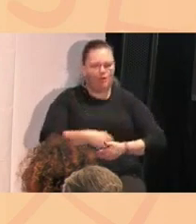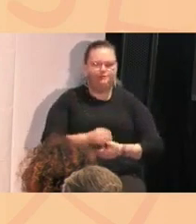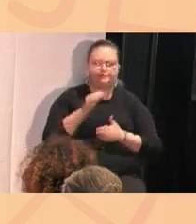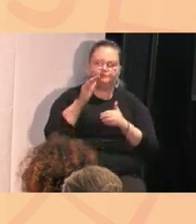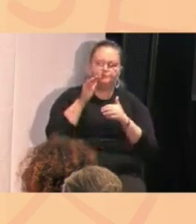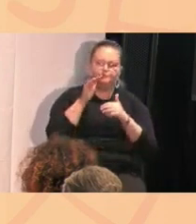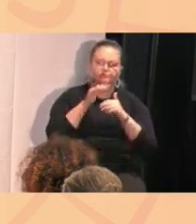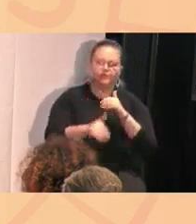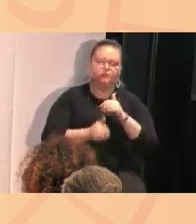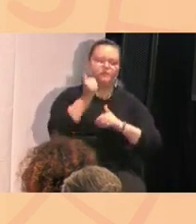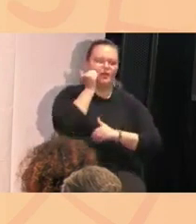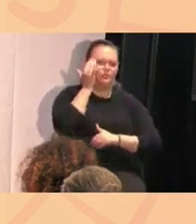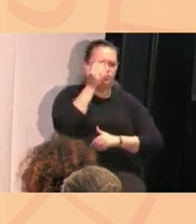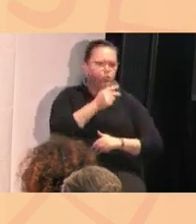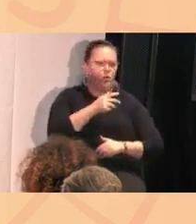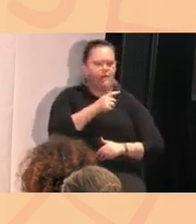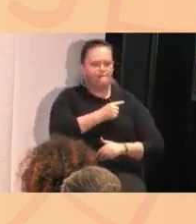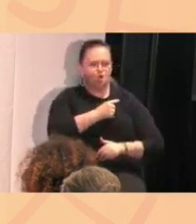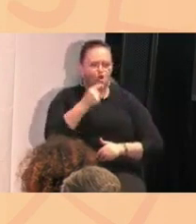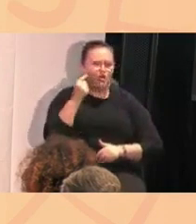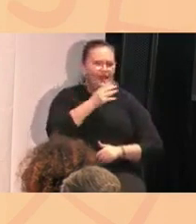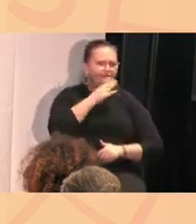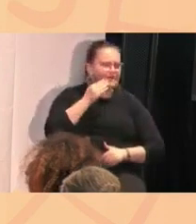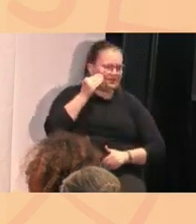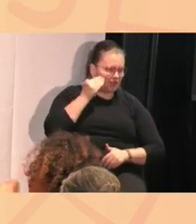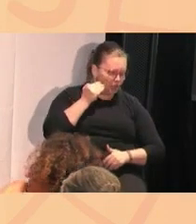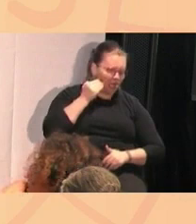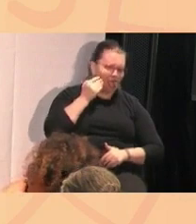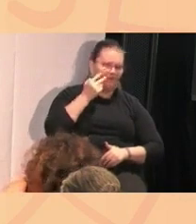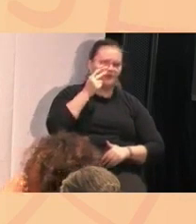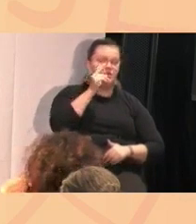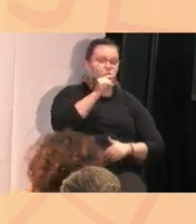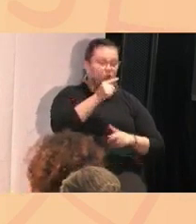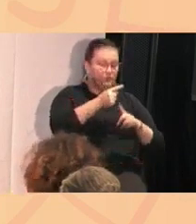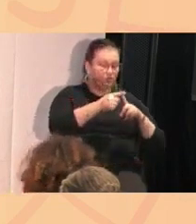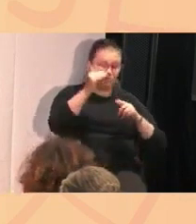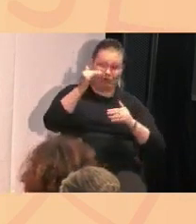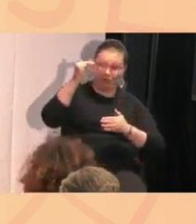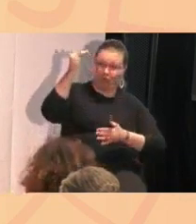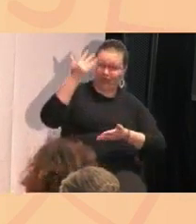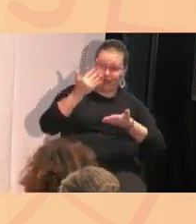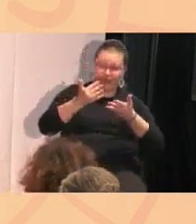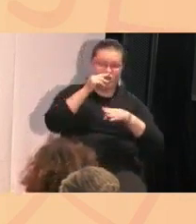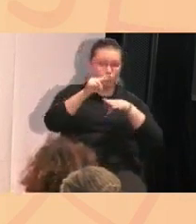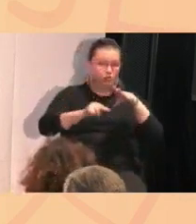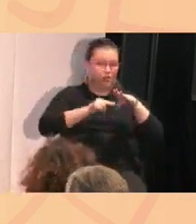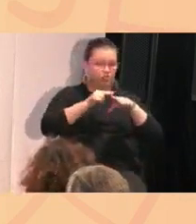Last week on Four Corners, the Nation watched a program titled - How Many More,